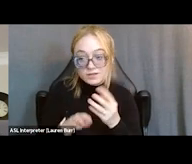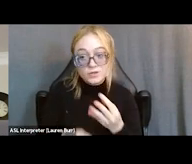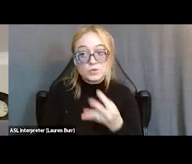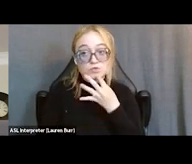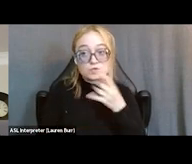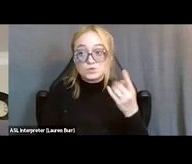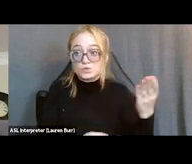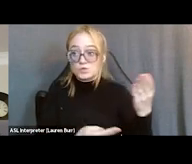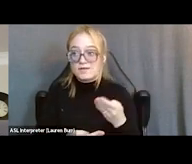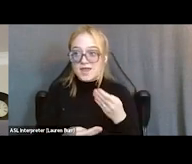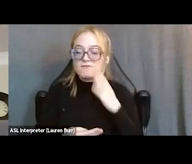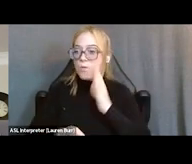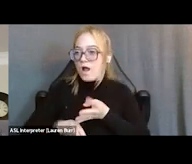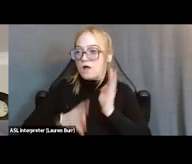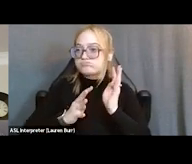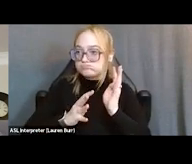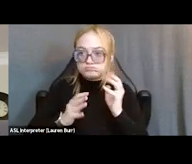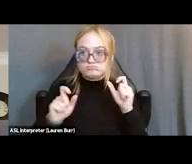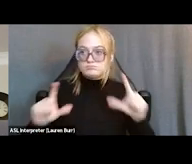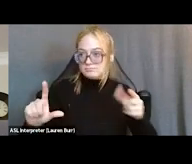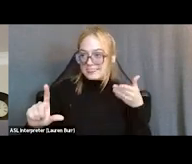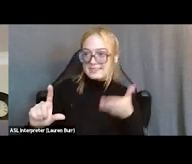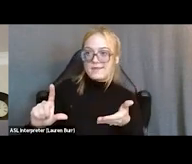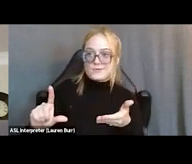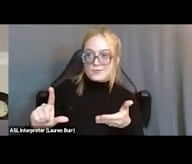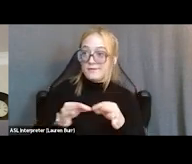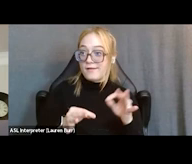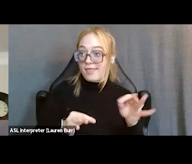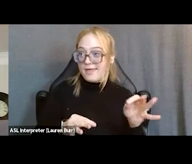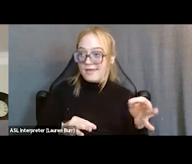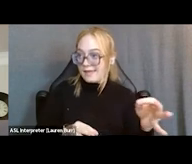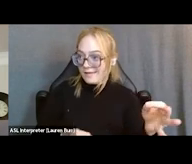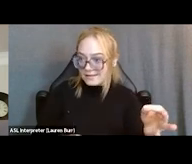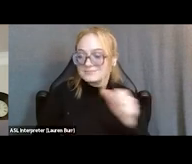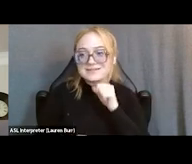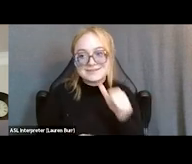it's in the claimant's case and the delay is not with the records coming in. Next slide please.